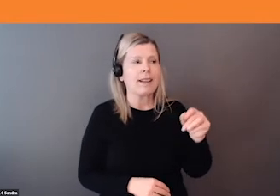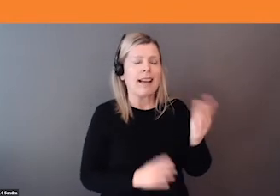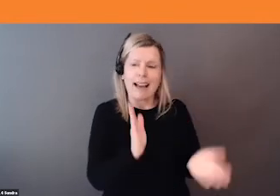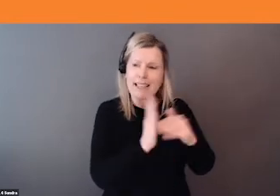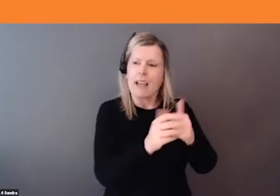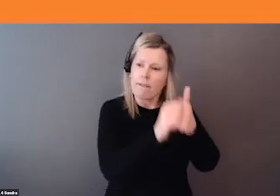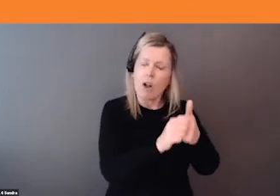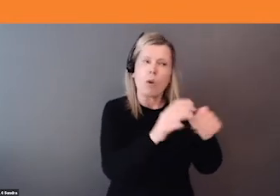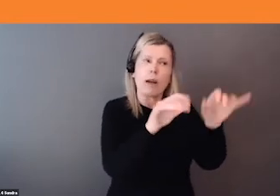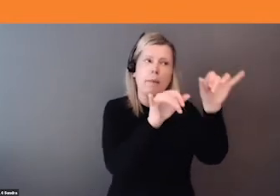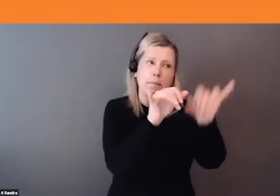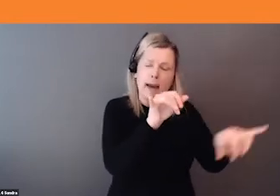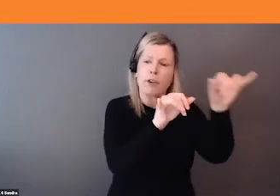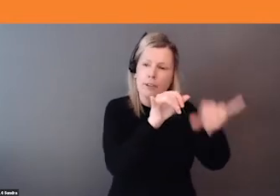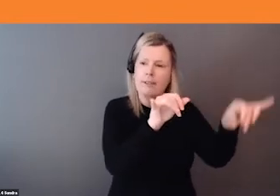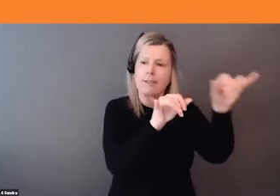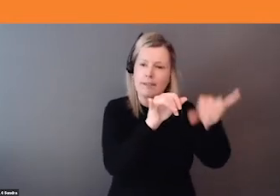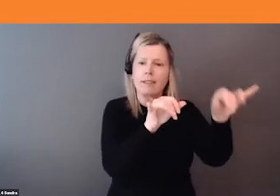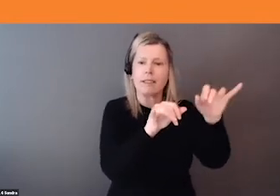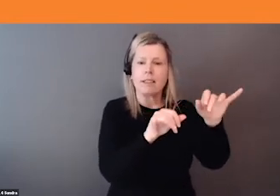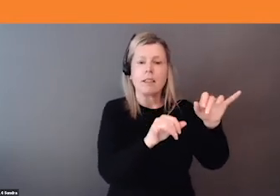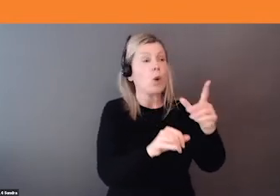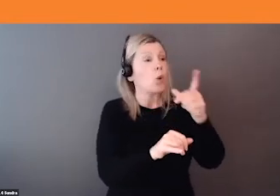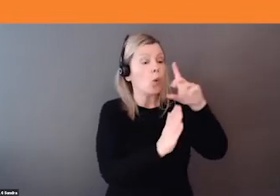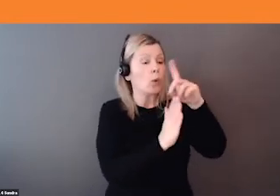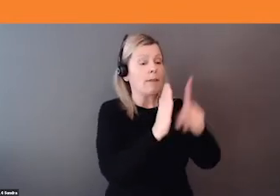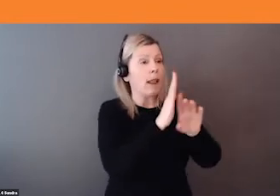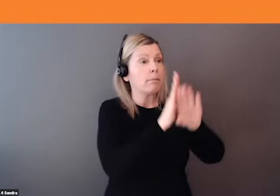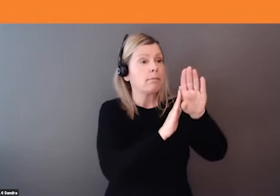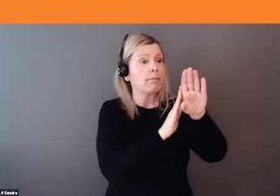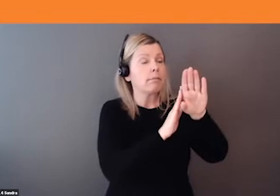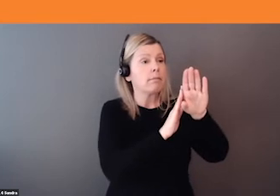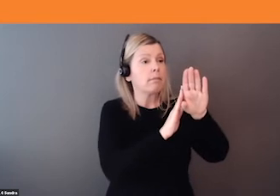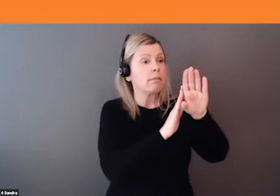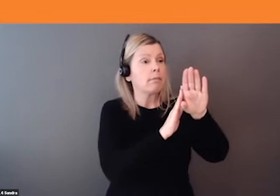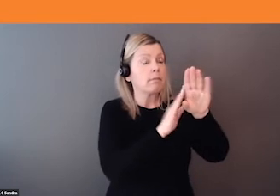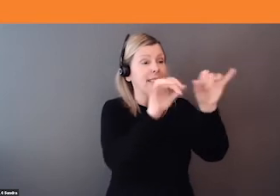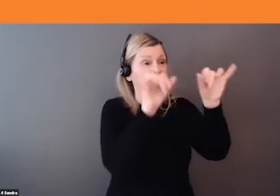in the data because the developers of the systems are biased or because of the inappropriate transfer